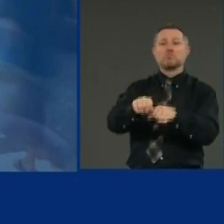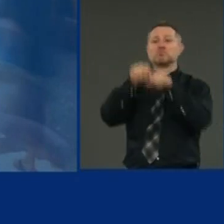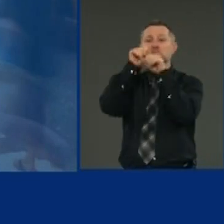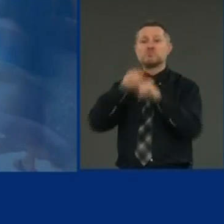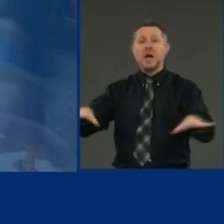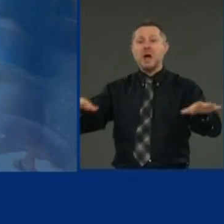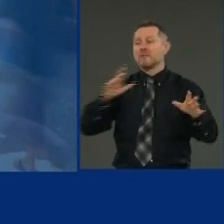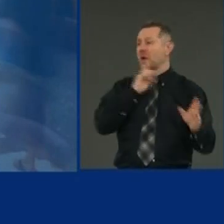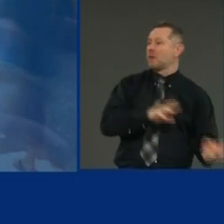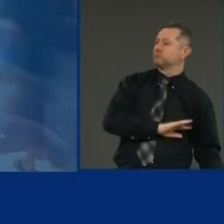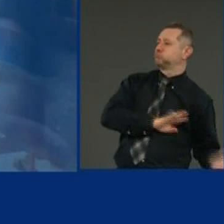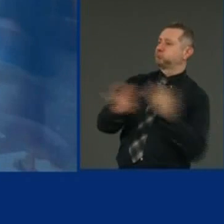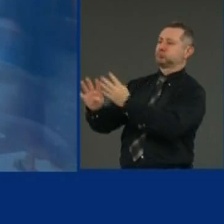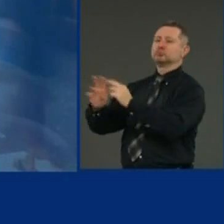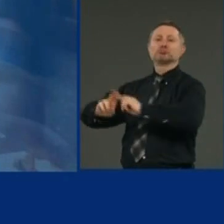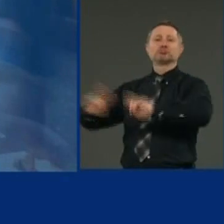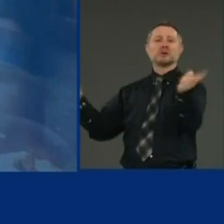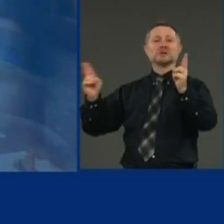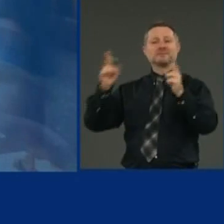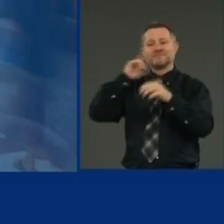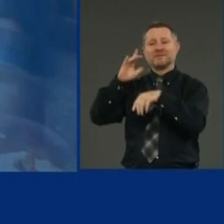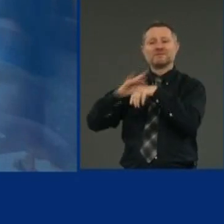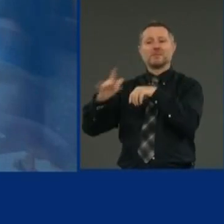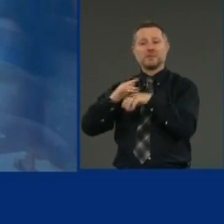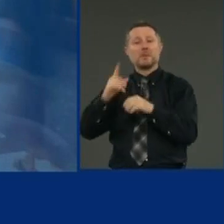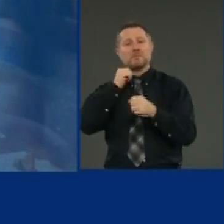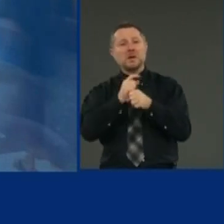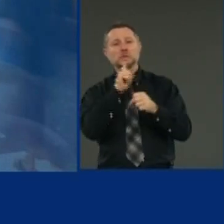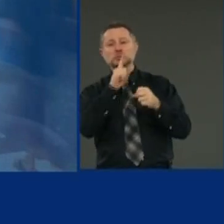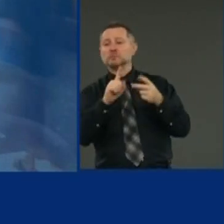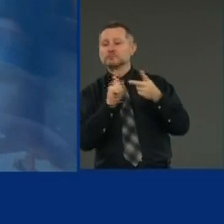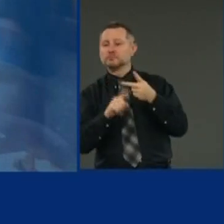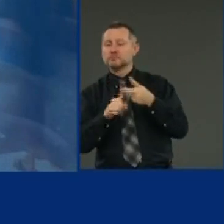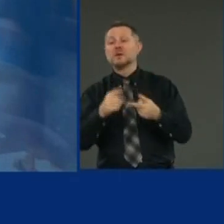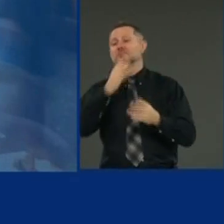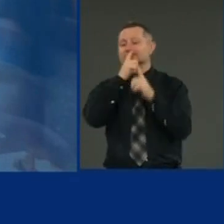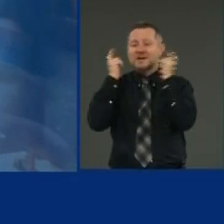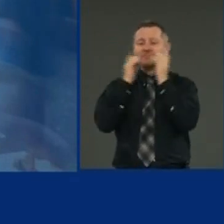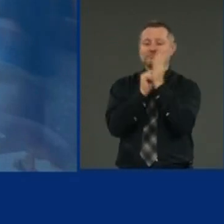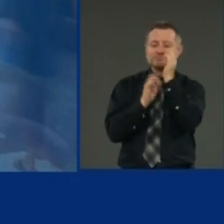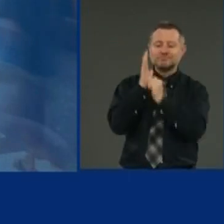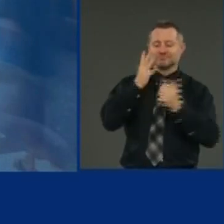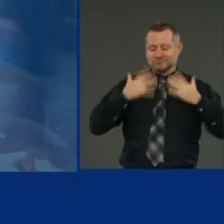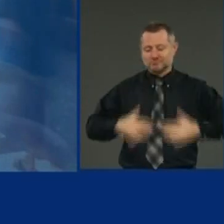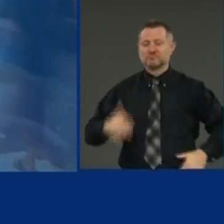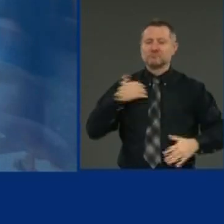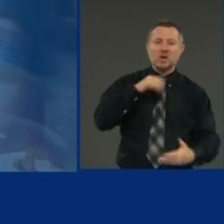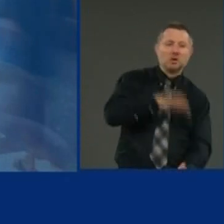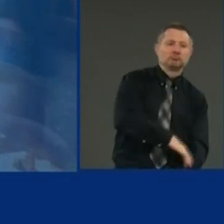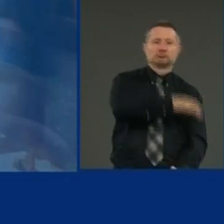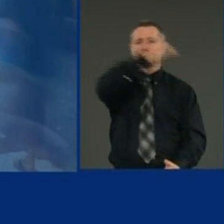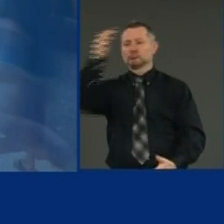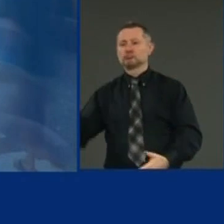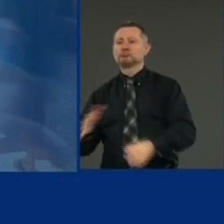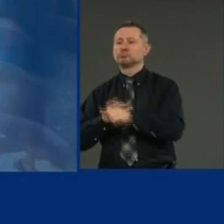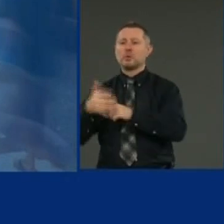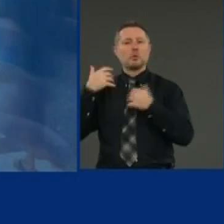WE WANT 30 PERCENT HOSPITAL CAPACITY, SO GOD FORBID SOMETHING GOES WRONG, WE HAVE THE HOSPITAL BEDS. WE WANT TO MAKE SURE THAT HE